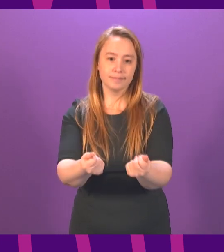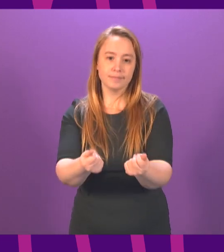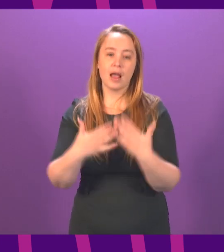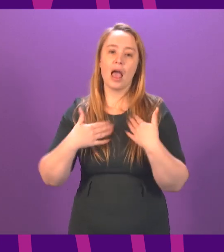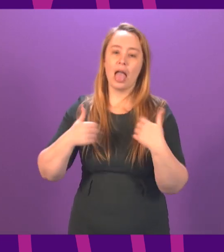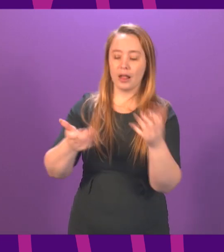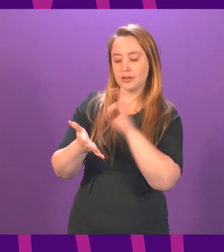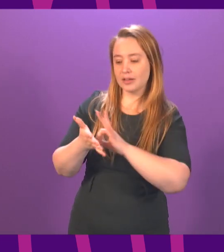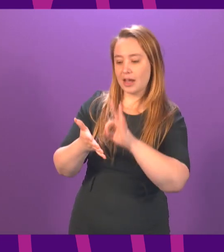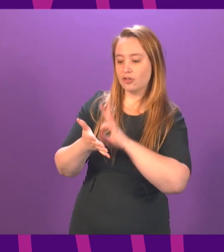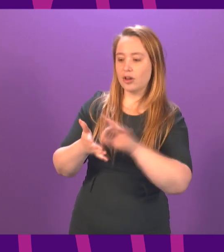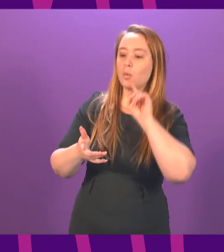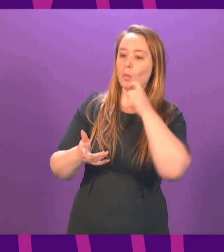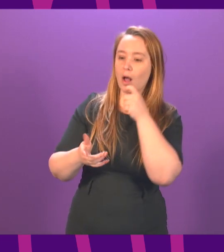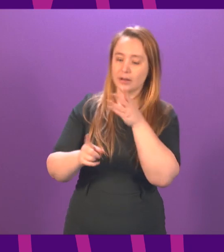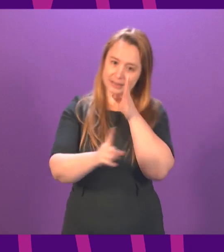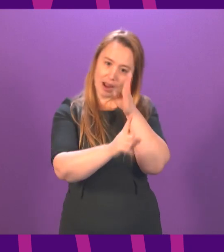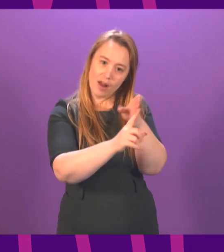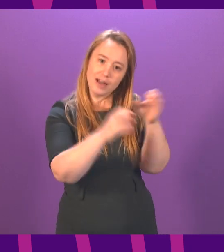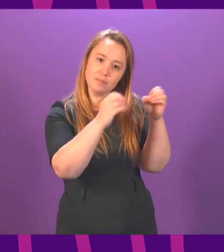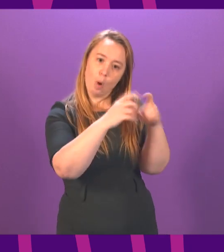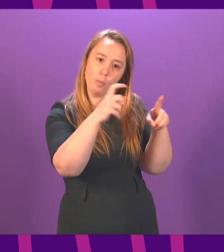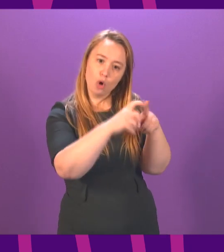sure that the health secretary will be happy to liaise with Bob Doris on that.